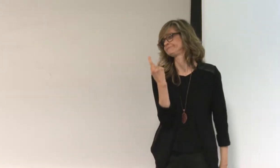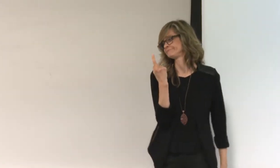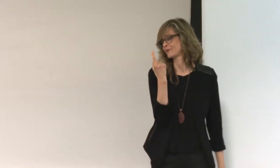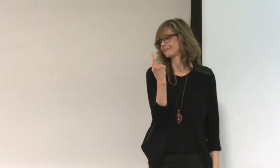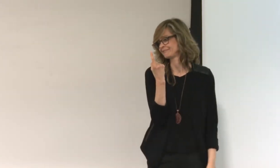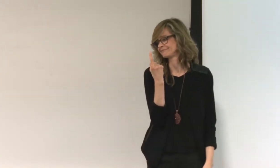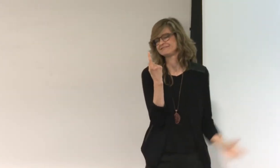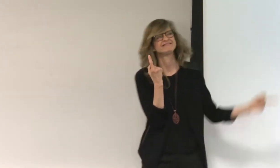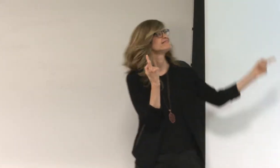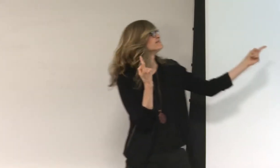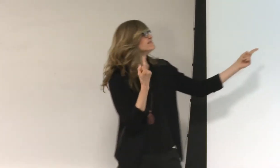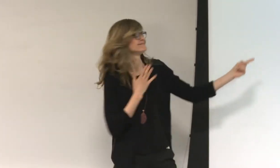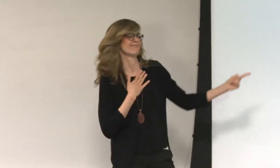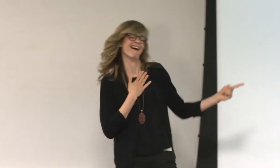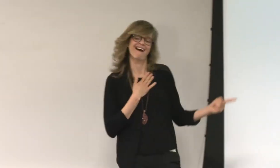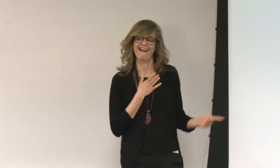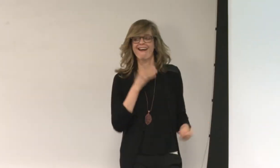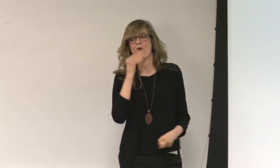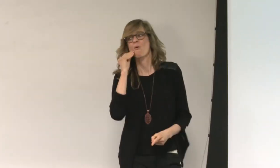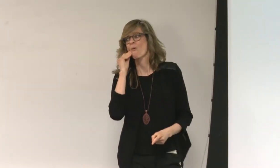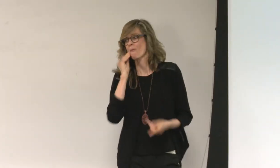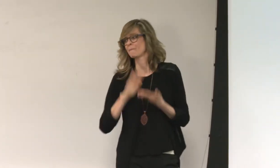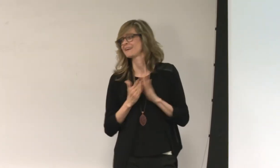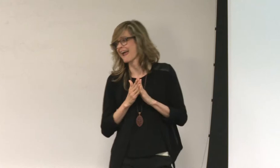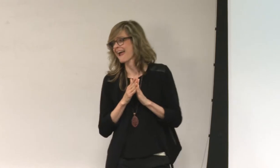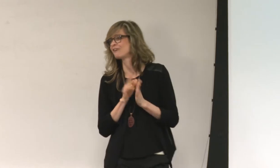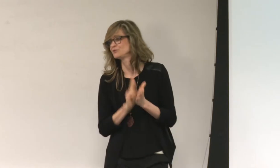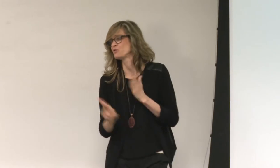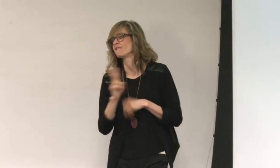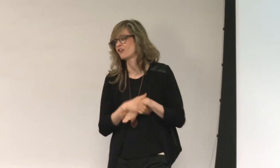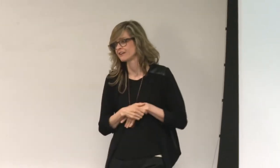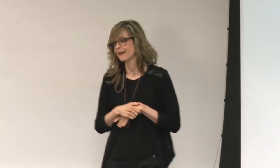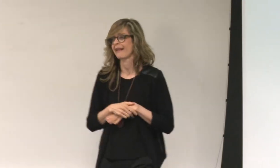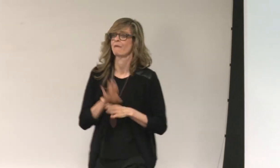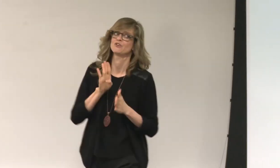I DID THE SAME THING. I APPLIED TO ONE UNIVERSITY-- MY HOME--IN MY HOMETOWN.